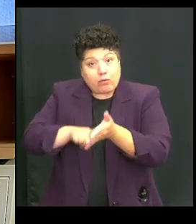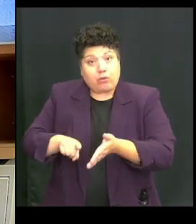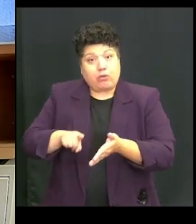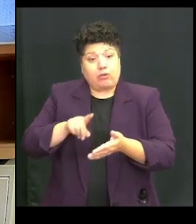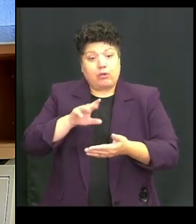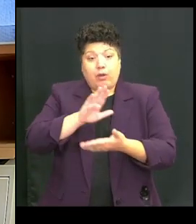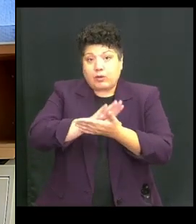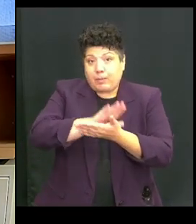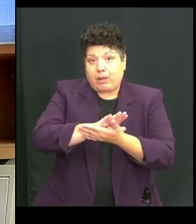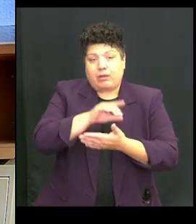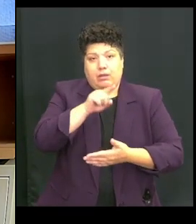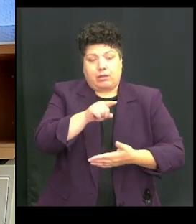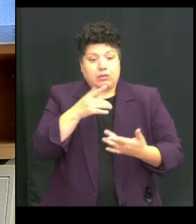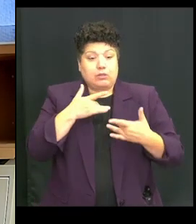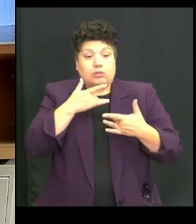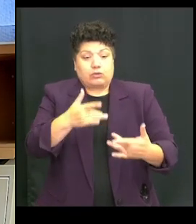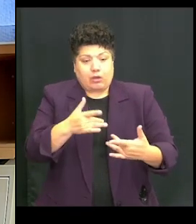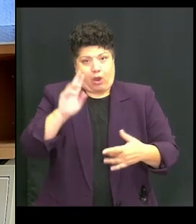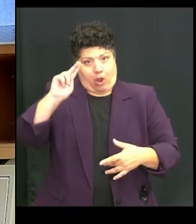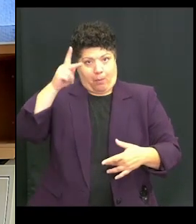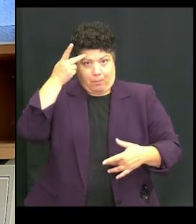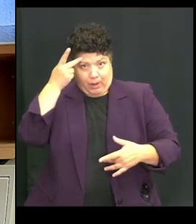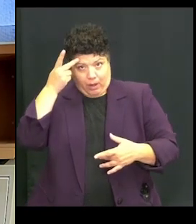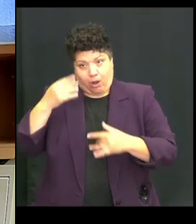towards political homogeneity in romantic relationships.